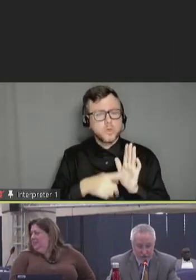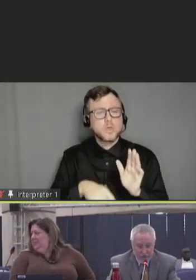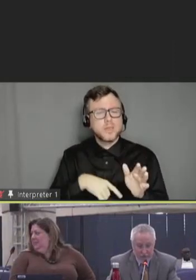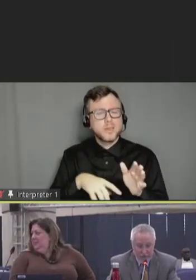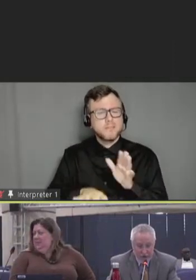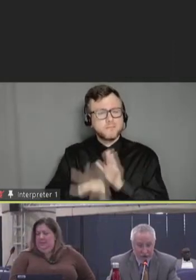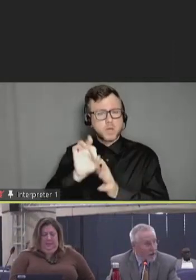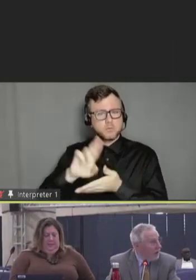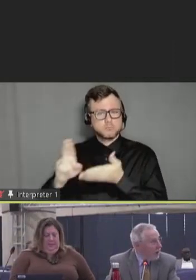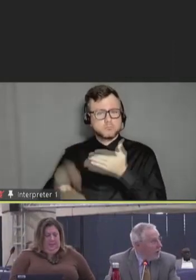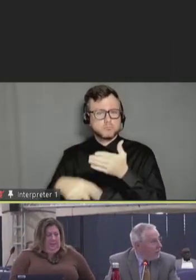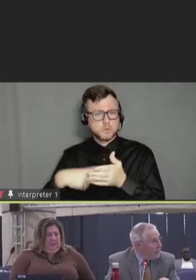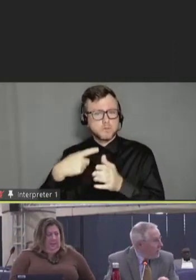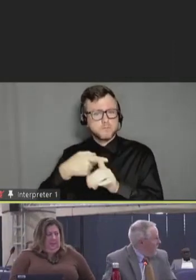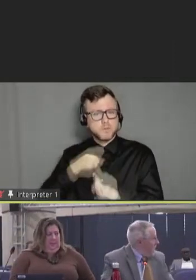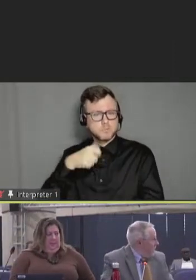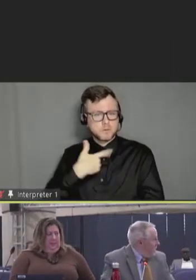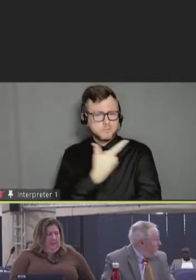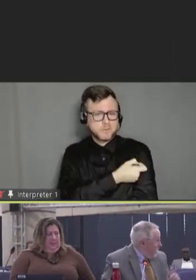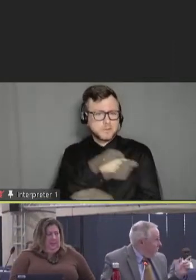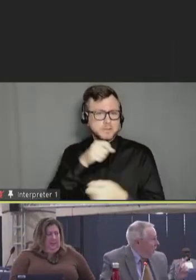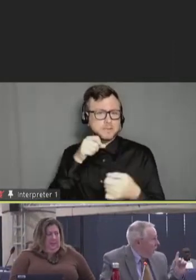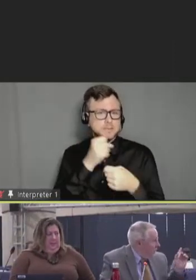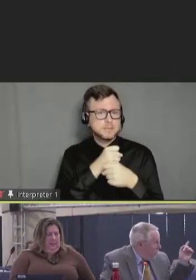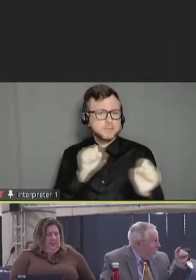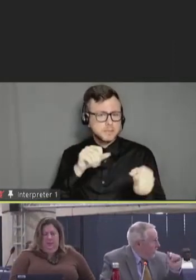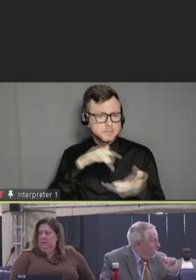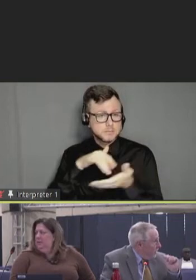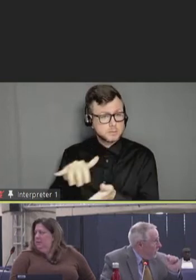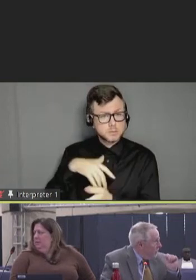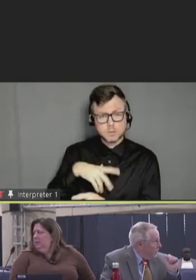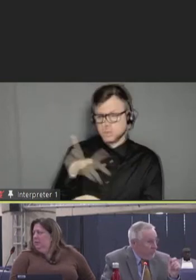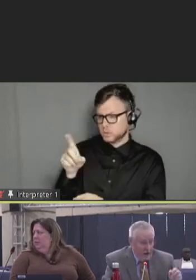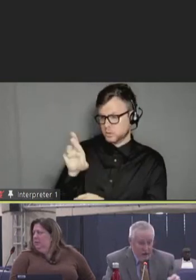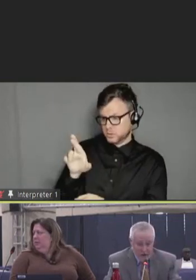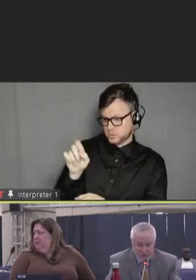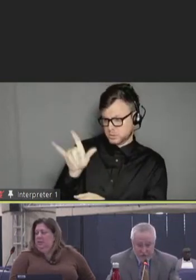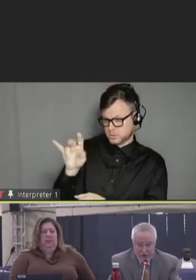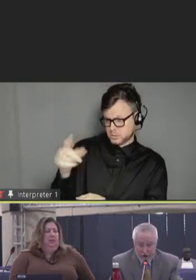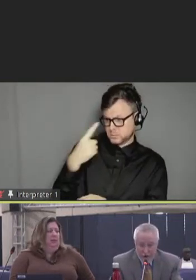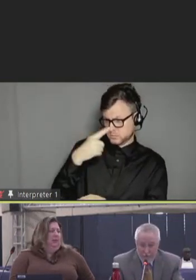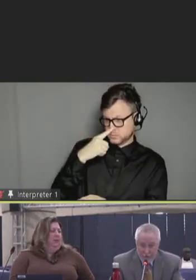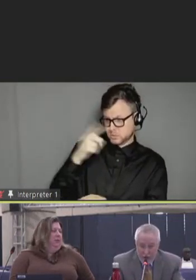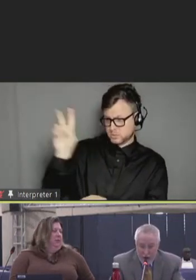Dr. Klein, if you want to go ahead and come to the stage.